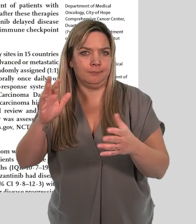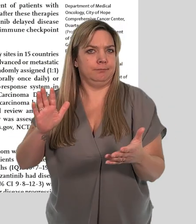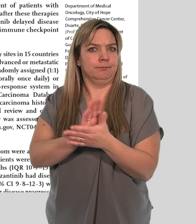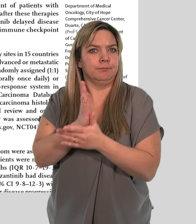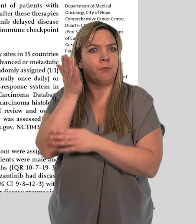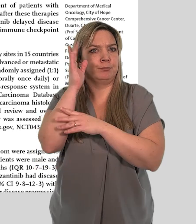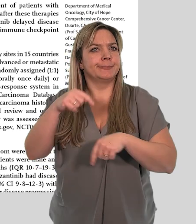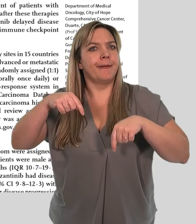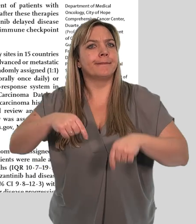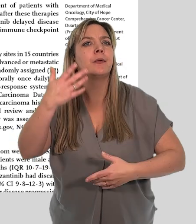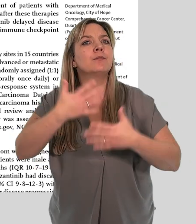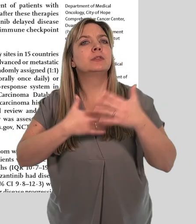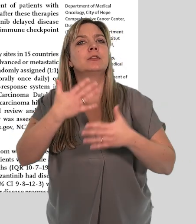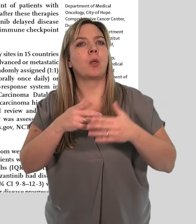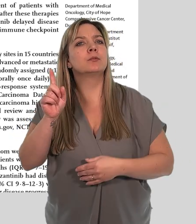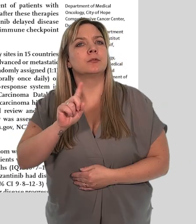the CONTACT-03 clinical trial.